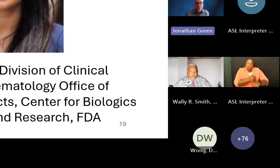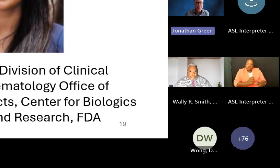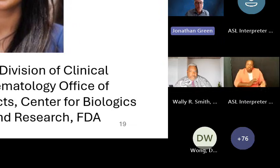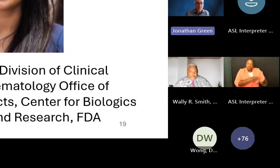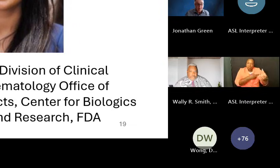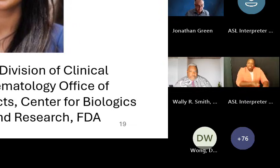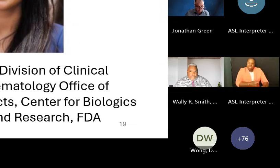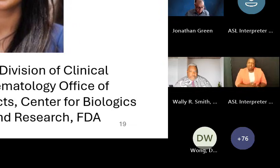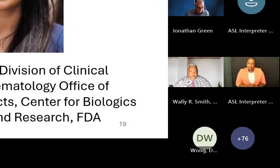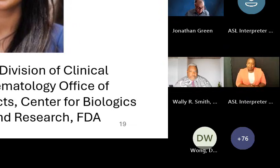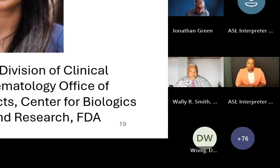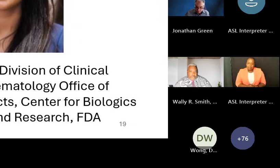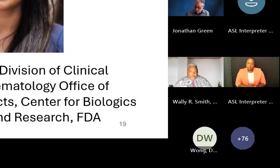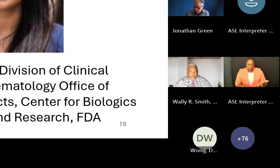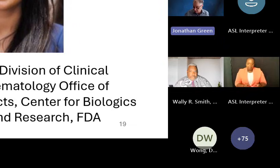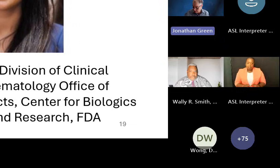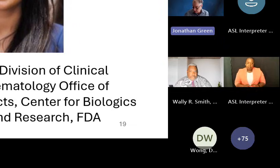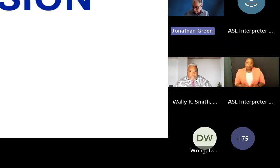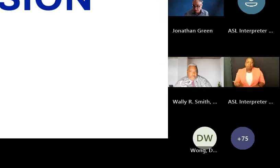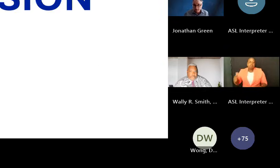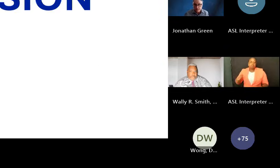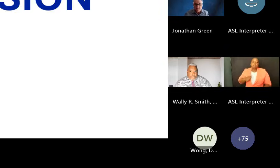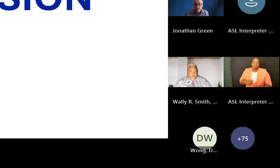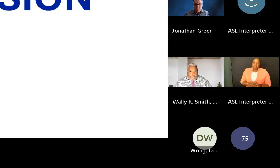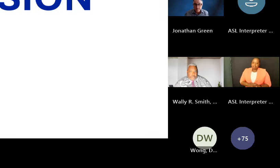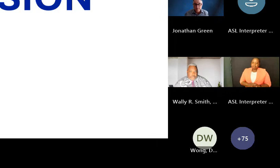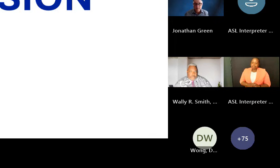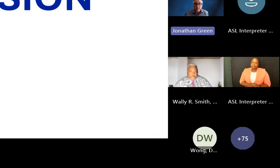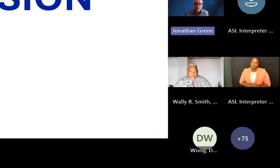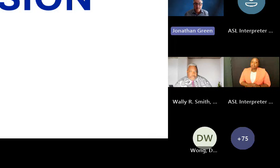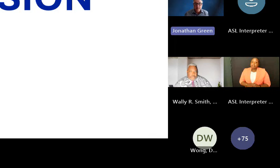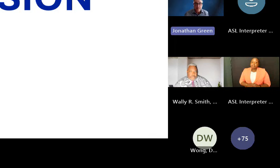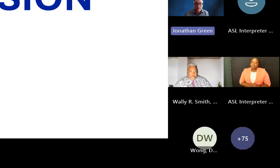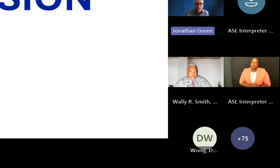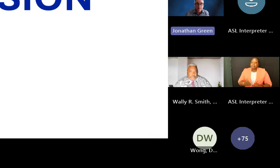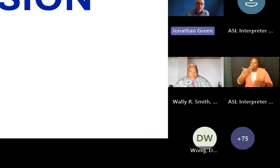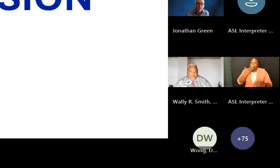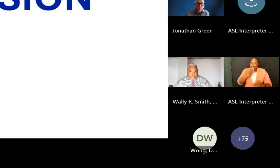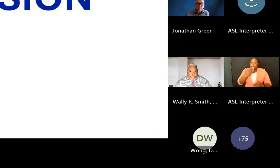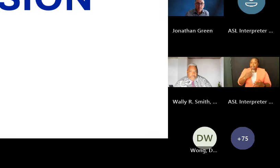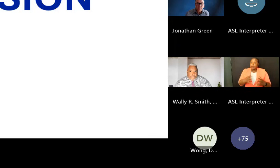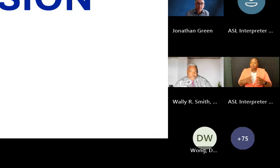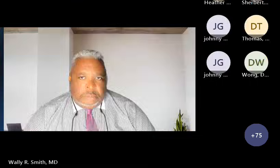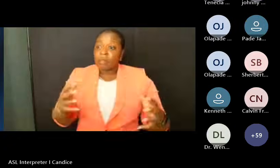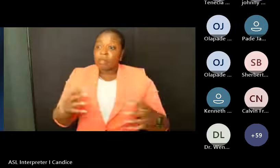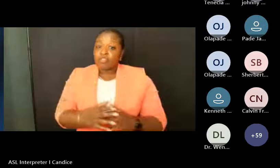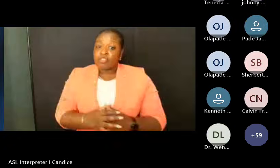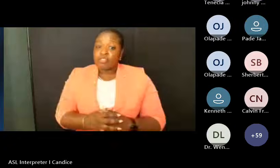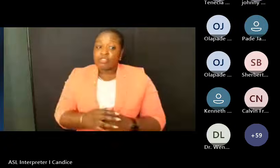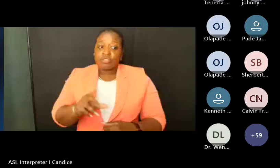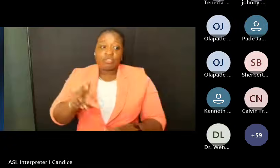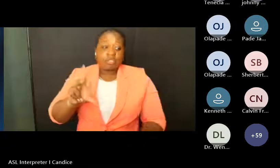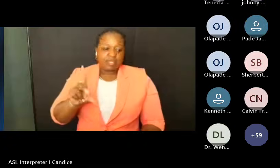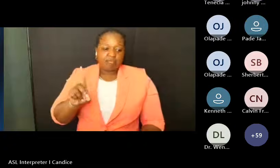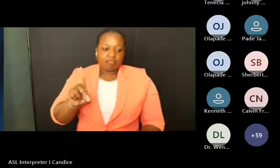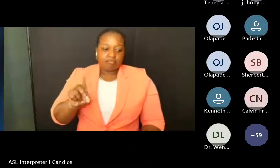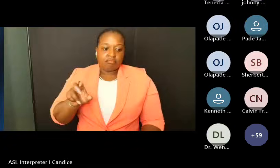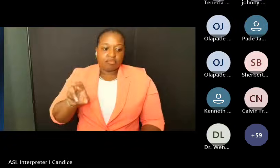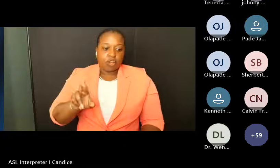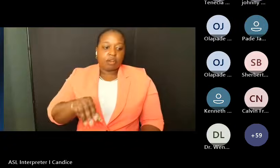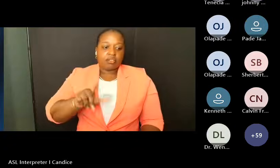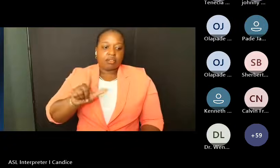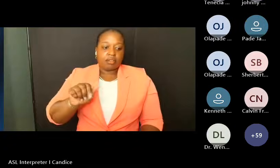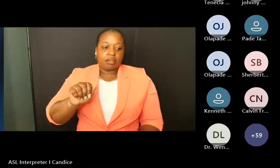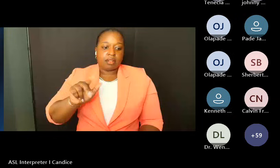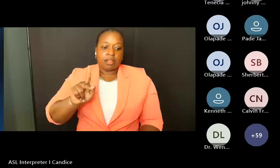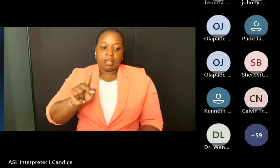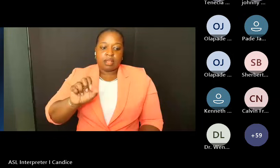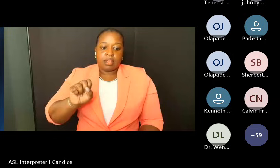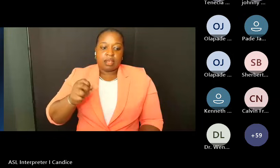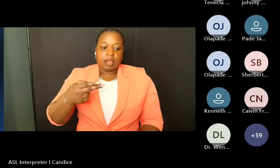Lakshmana Krishnamurti: Sure. Thank you very much. I'm a pediatric hematologist by training.